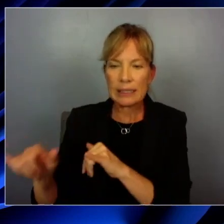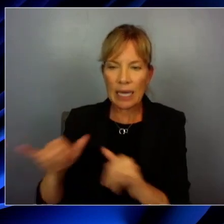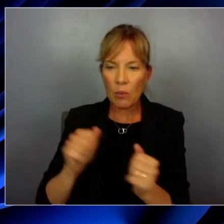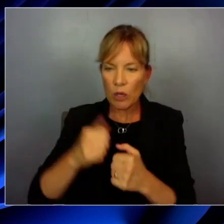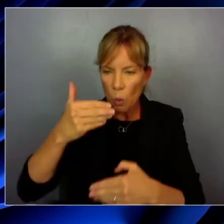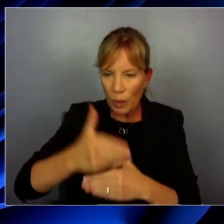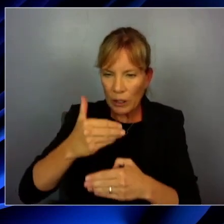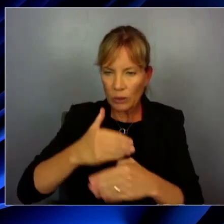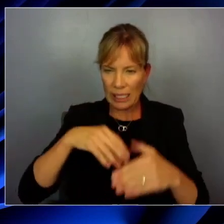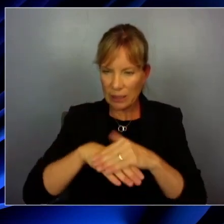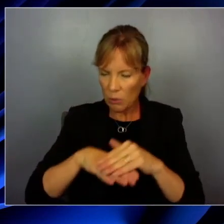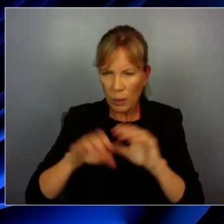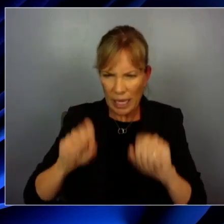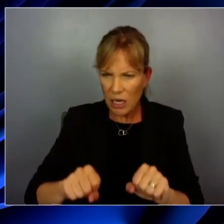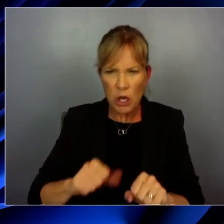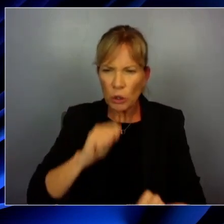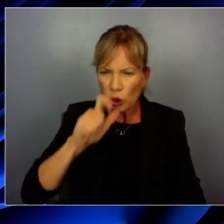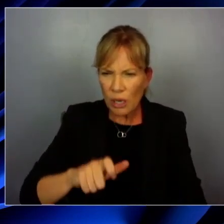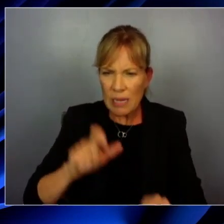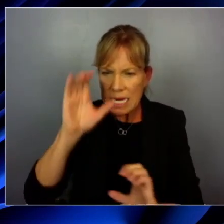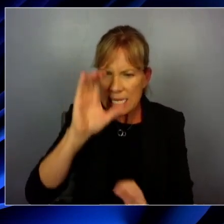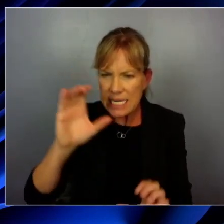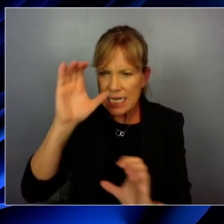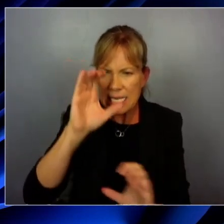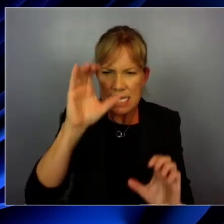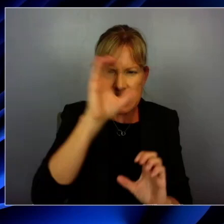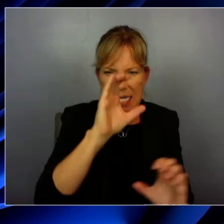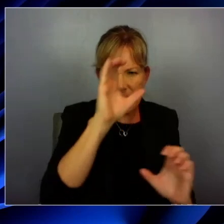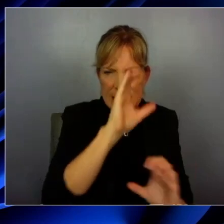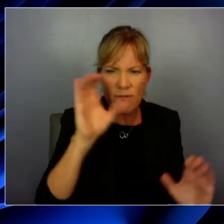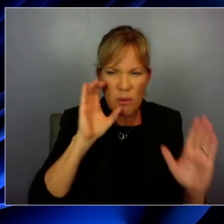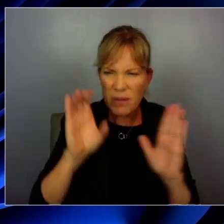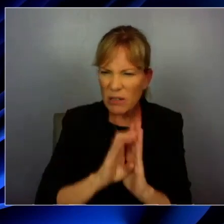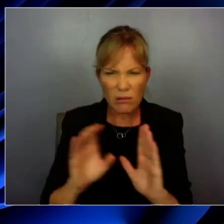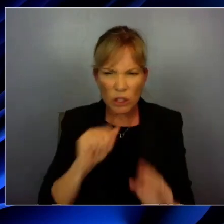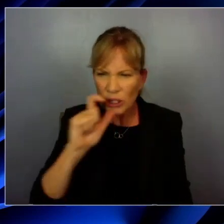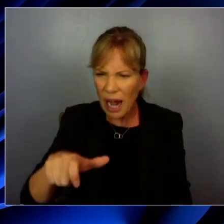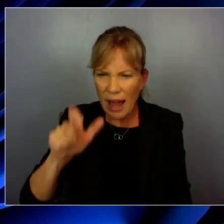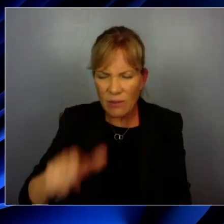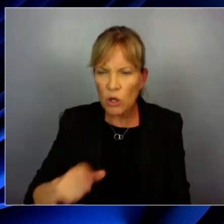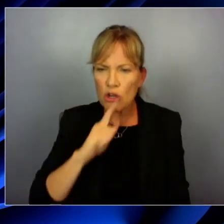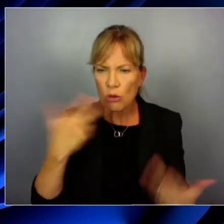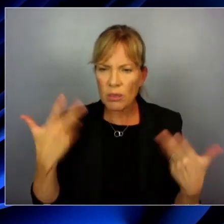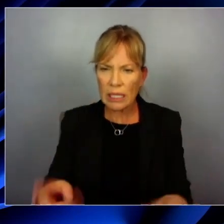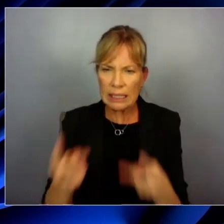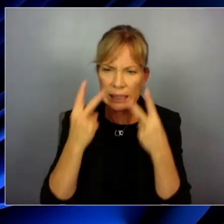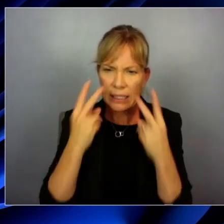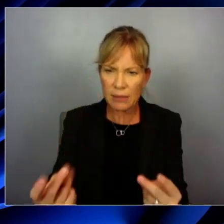You shouldn't be searching for features you should be exposed to features, and this was part of the,